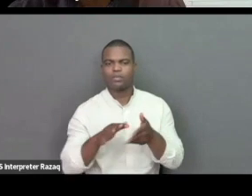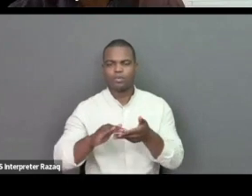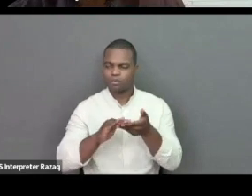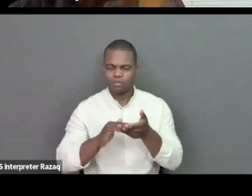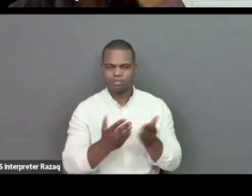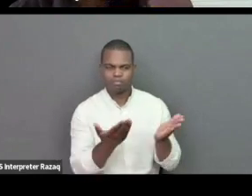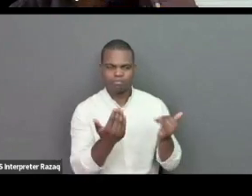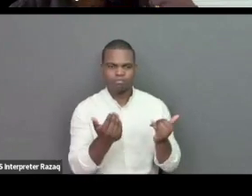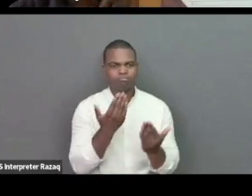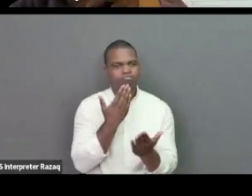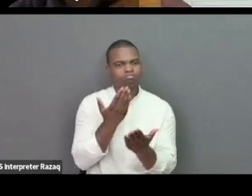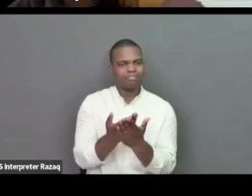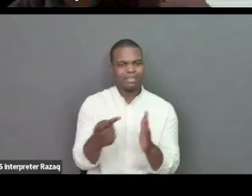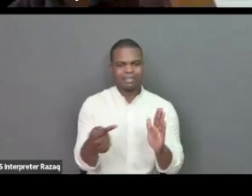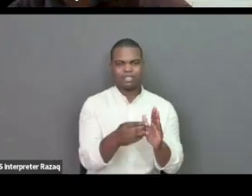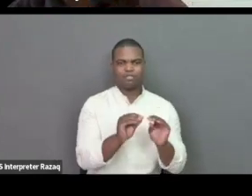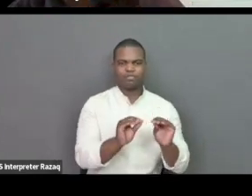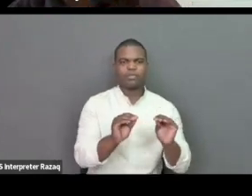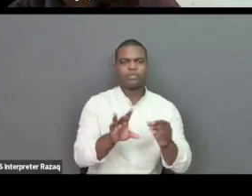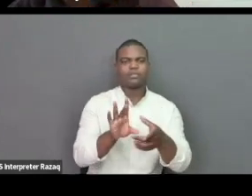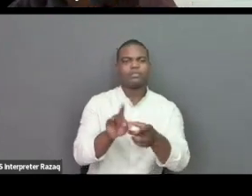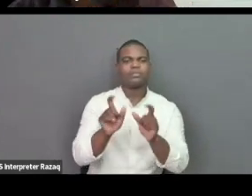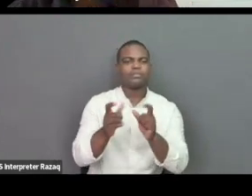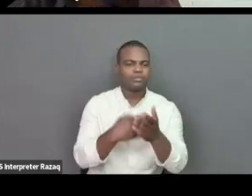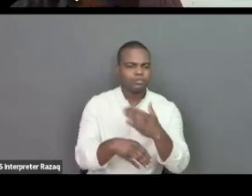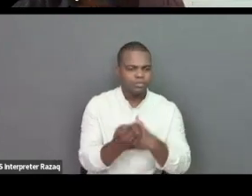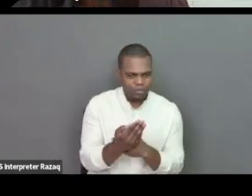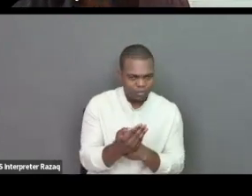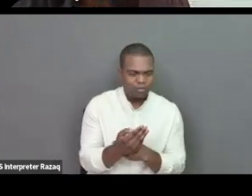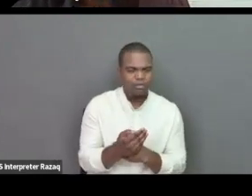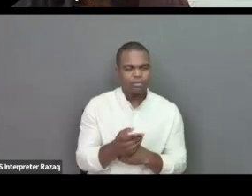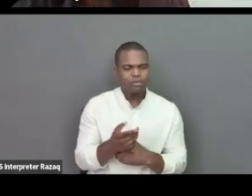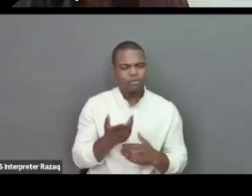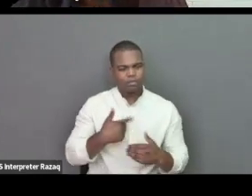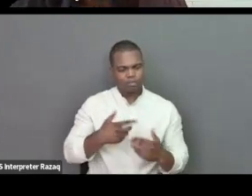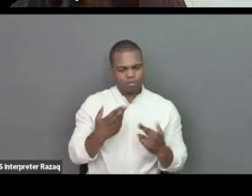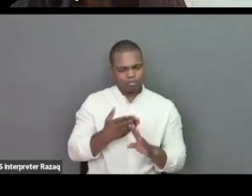then we hope this raises awareness as well. On the other hand, the web